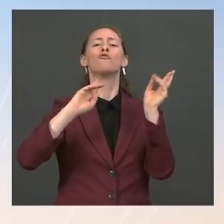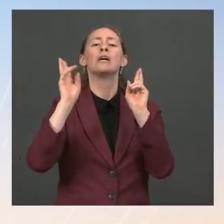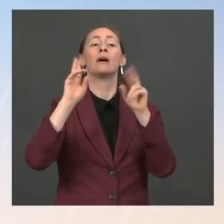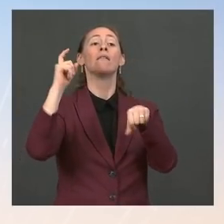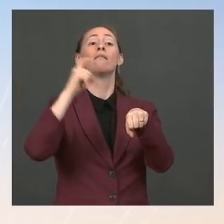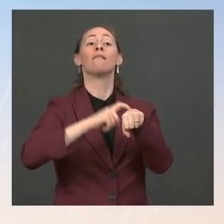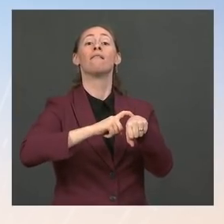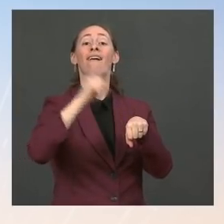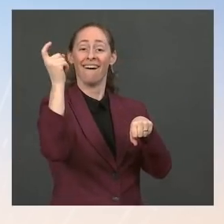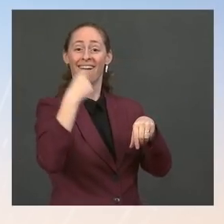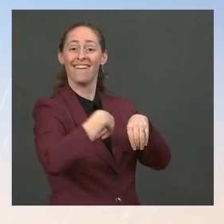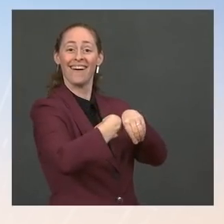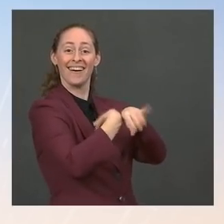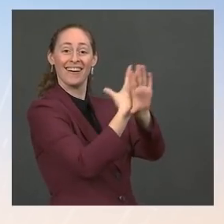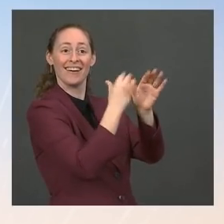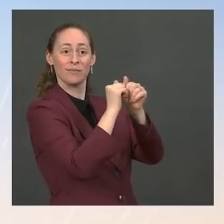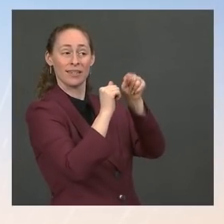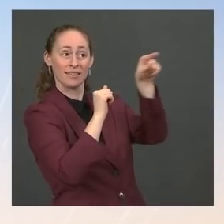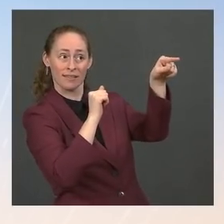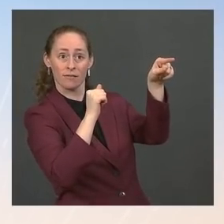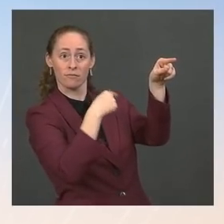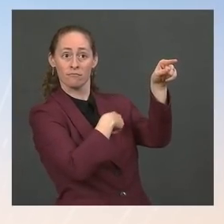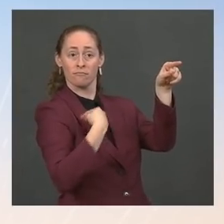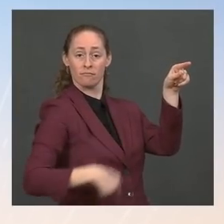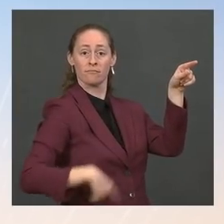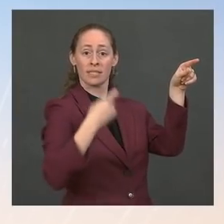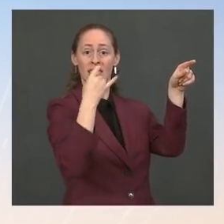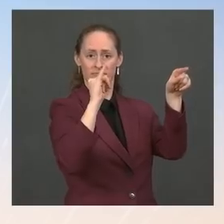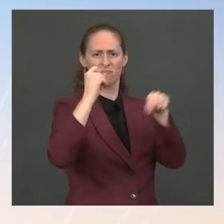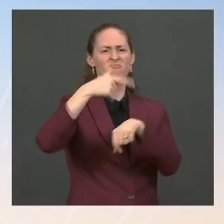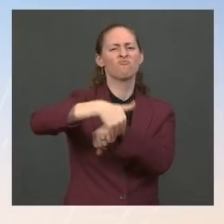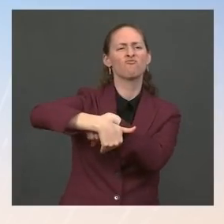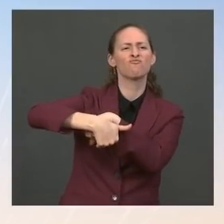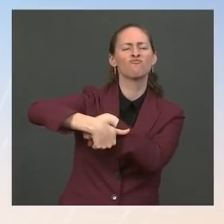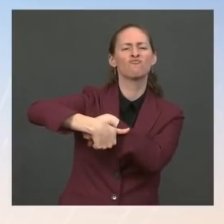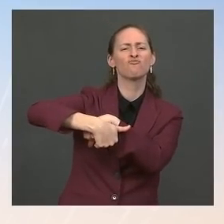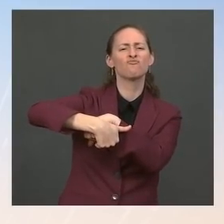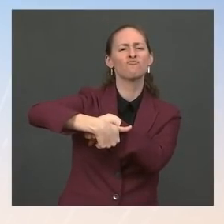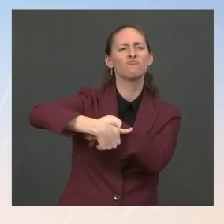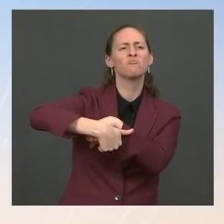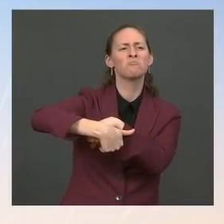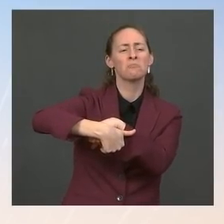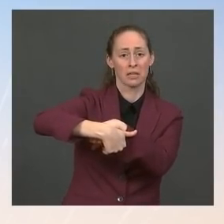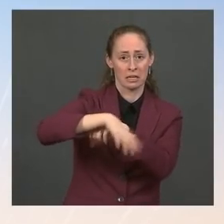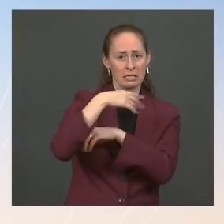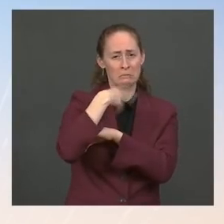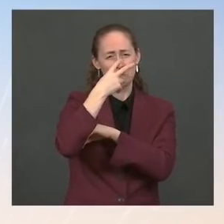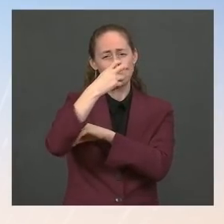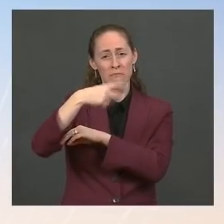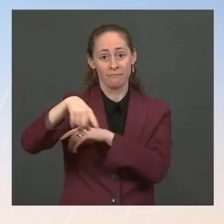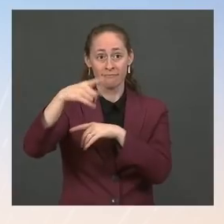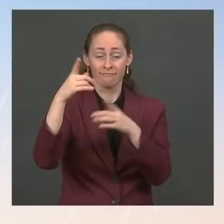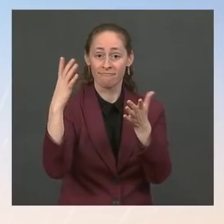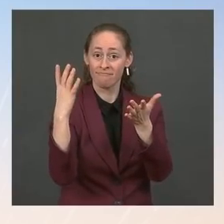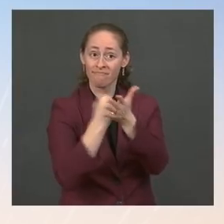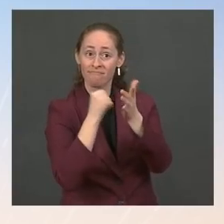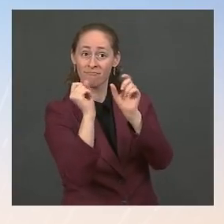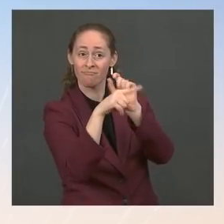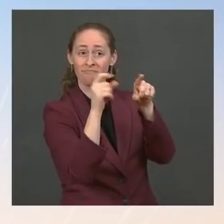later after the call, given the time difference. The Press: But anytime next week to hear the President talk about this meeting? Ms. Psaki: I think there is one planned for after the --